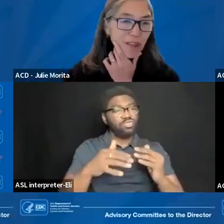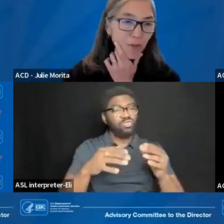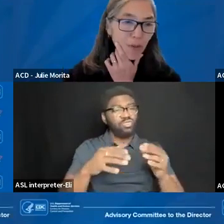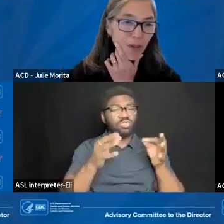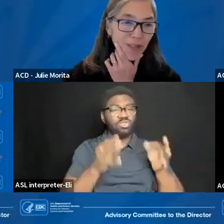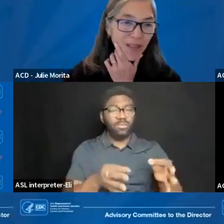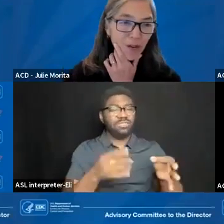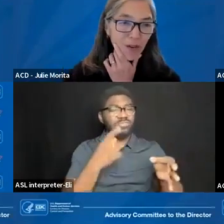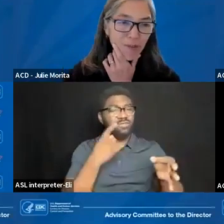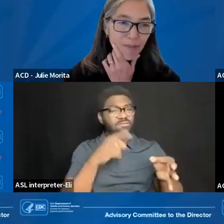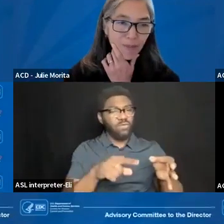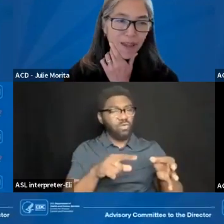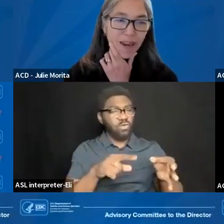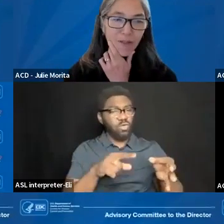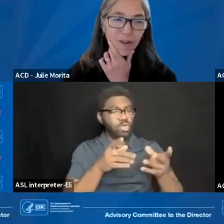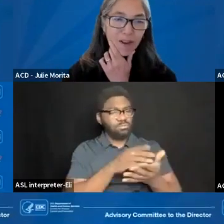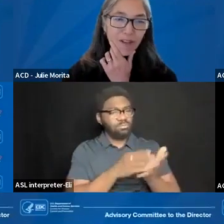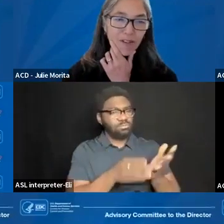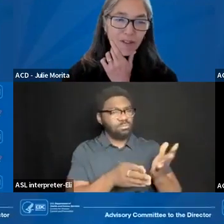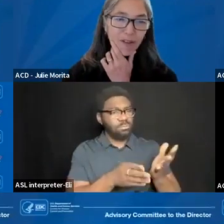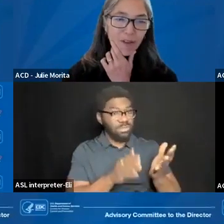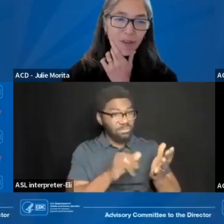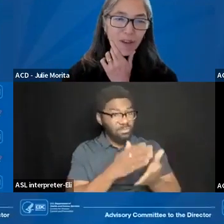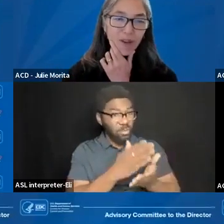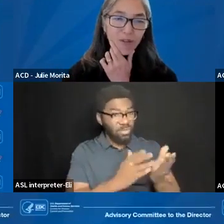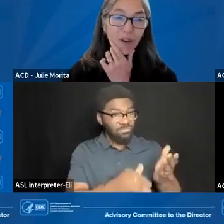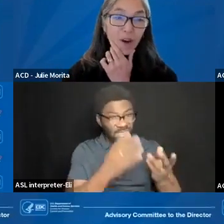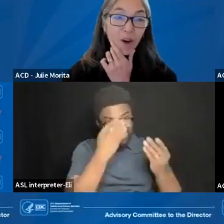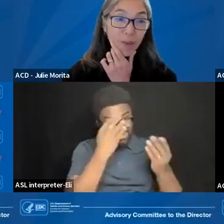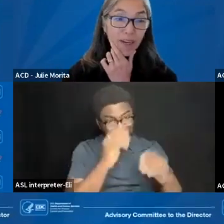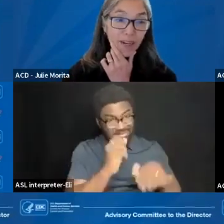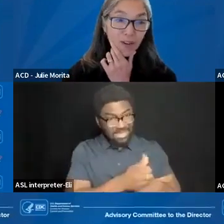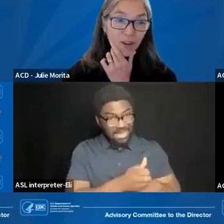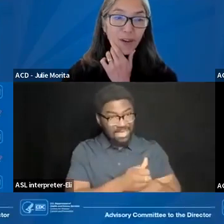Thank you for pointing that out. And I have to acknowledge it was kind of, oh, my gosh,